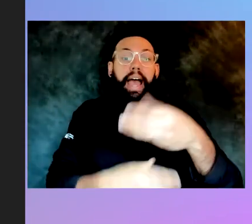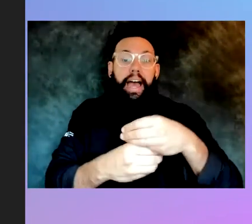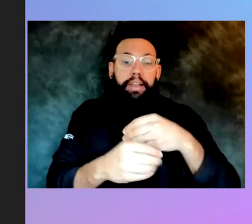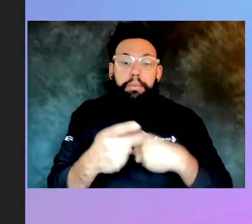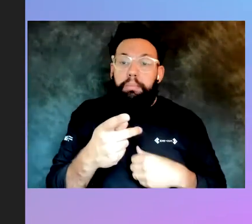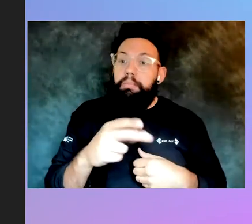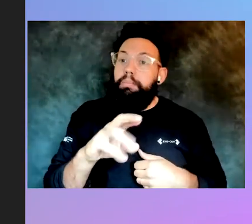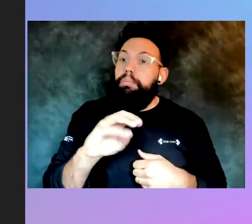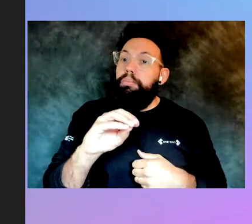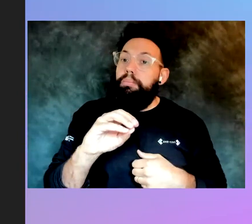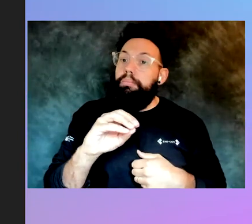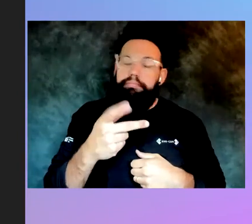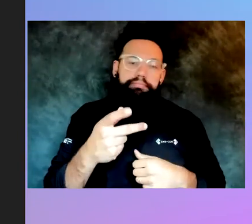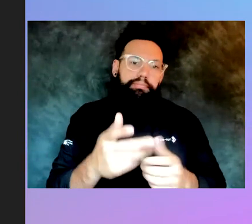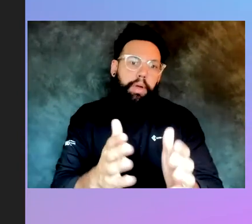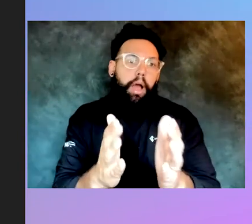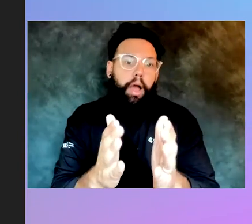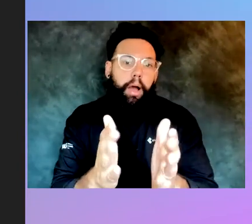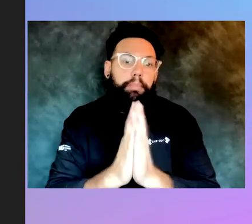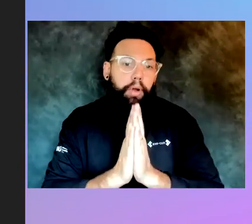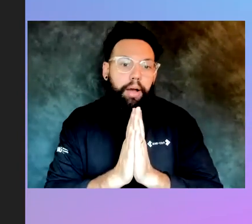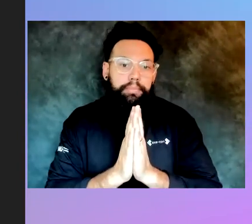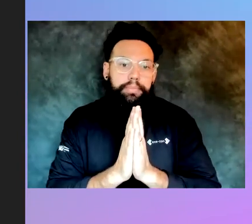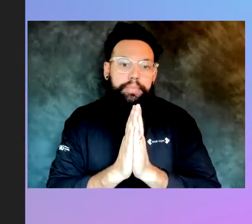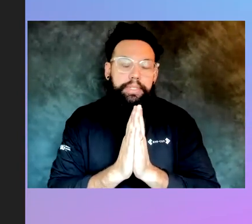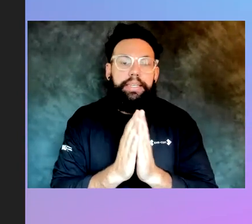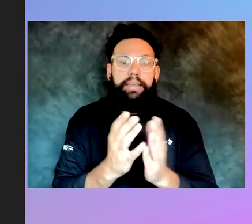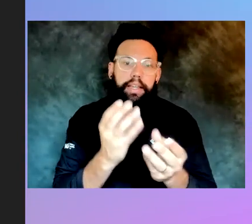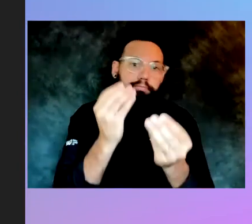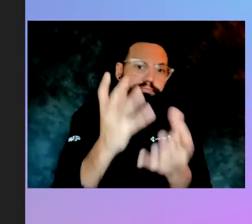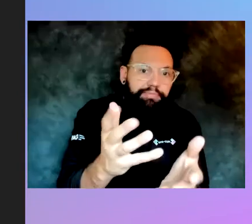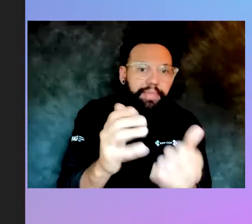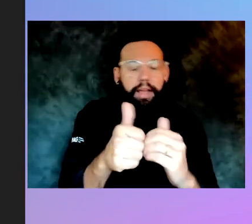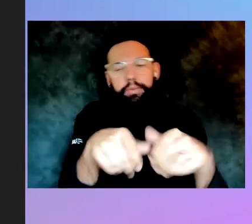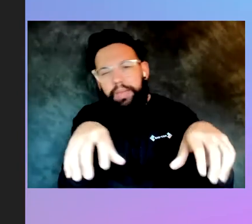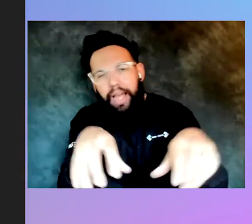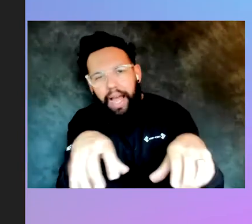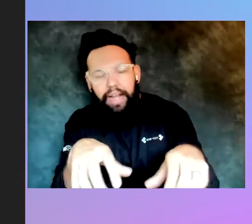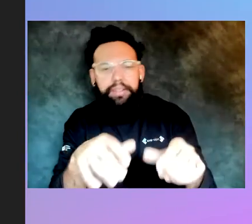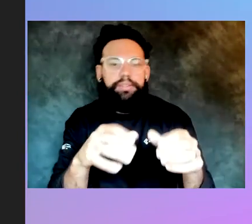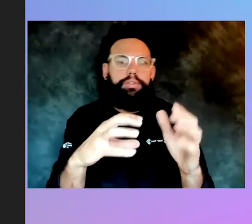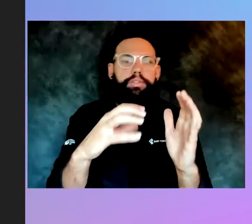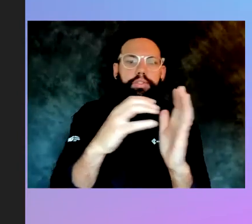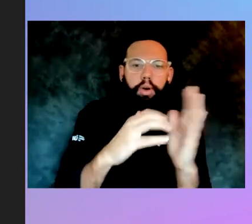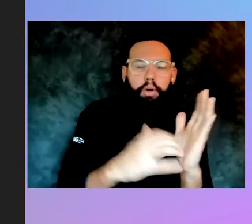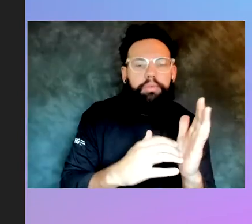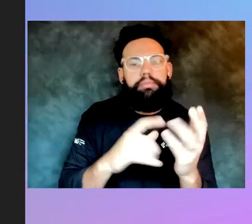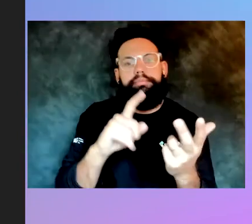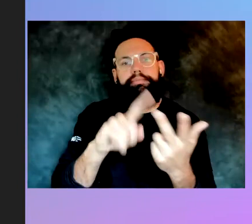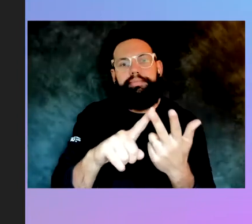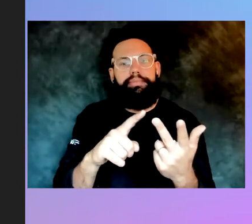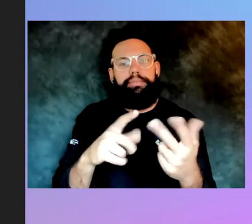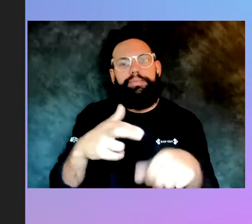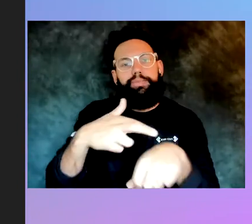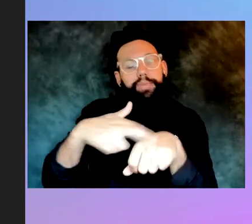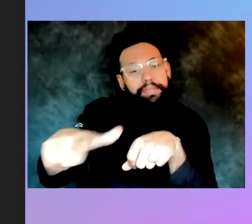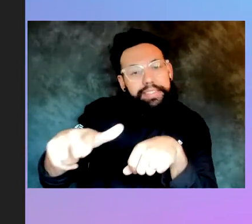copilot chat on how to act, how to code, what to reference and